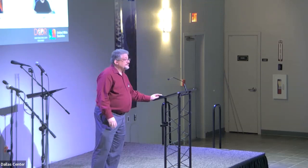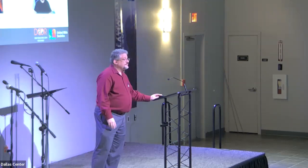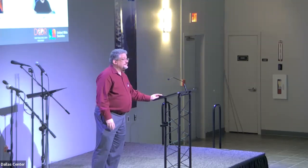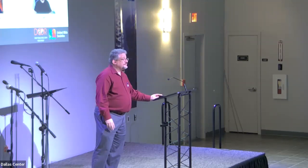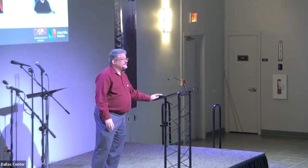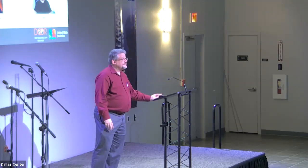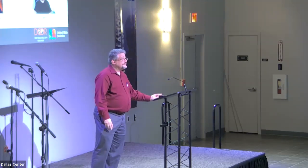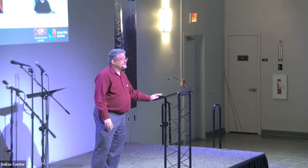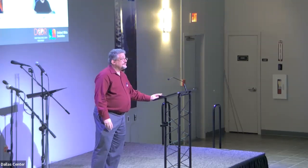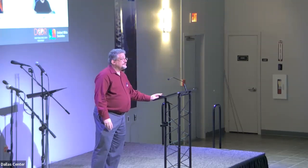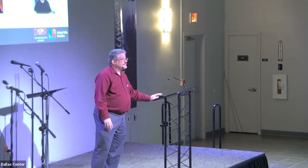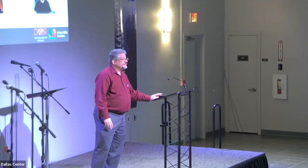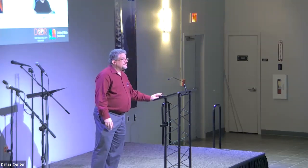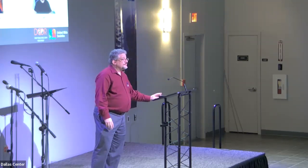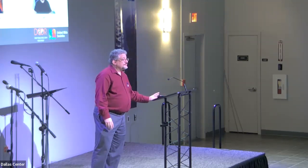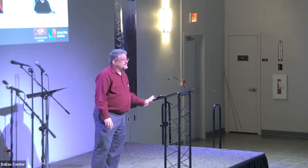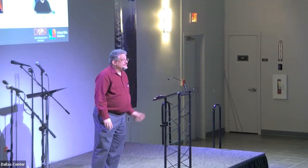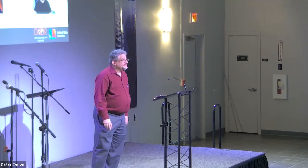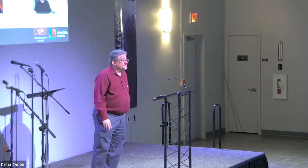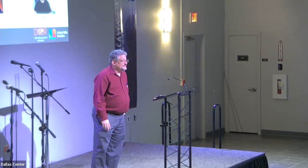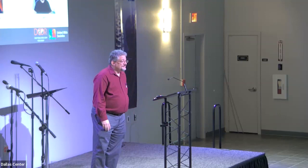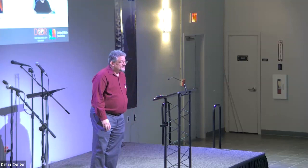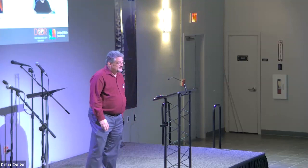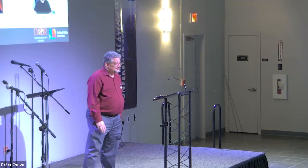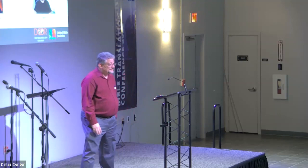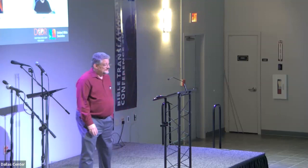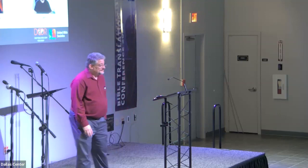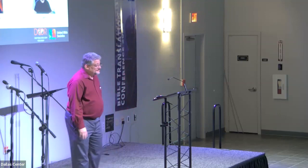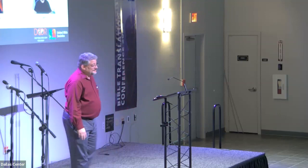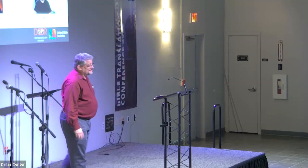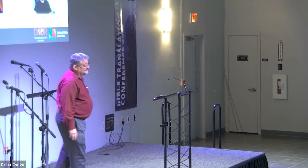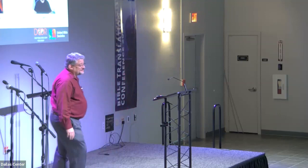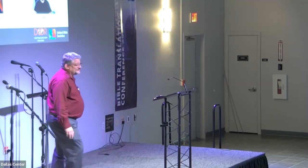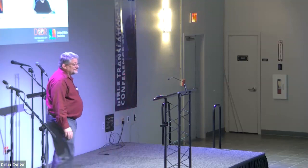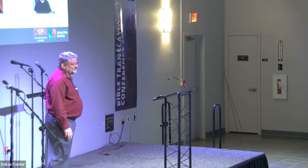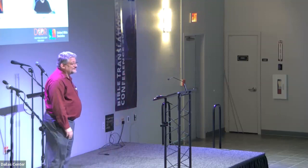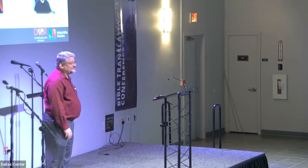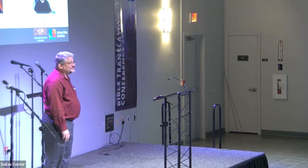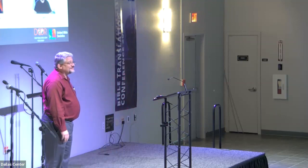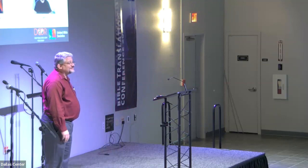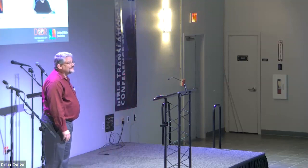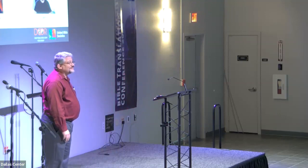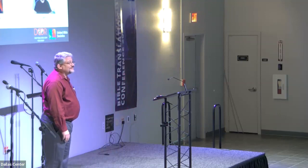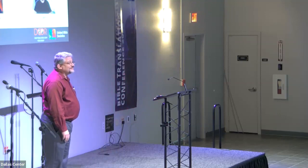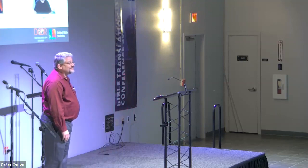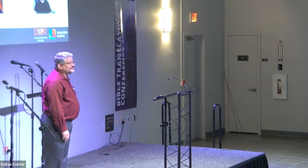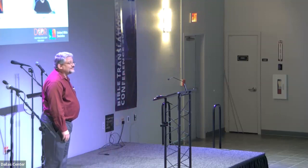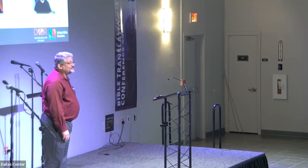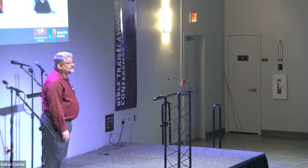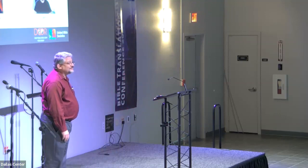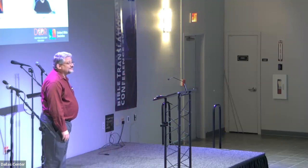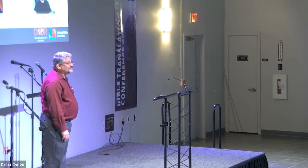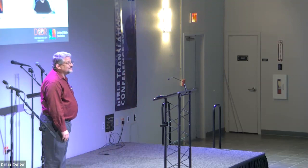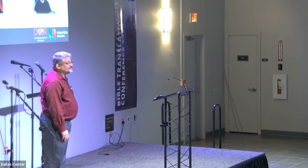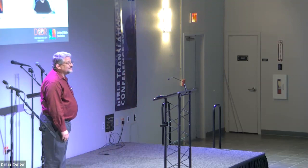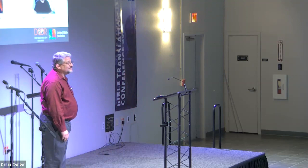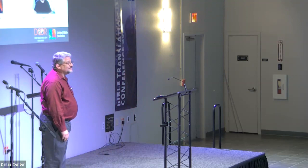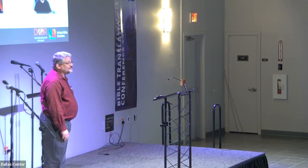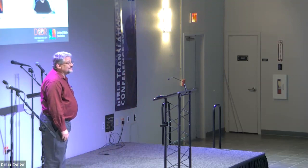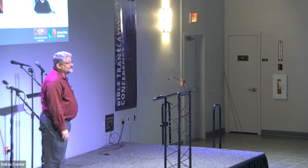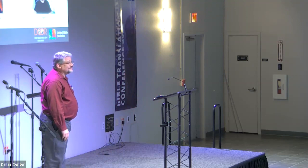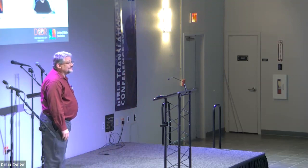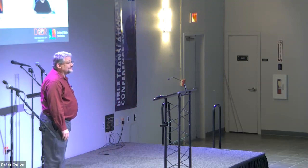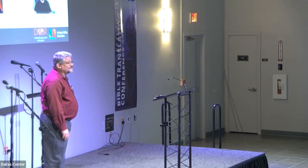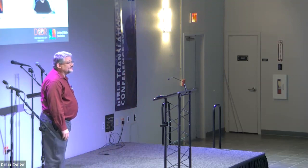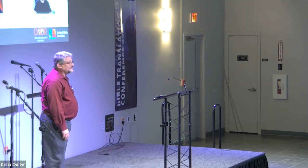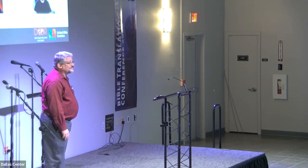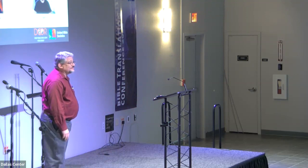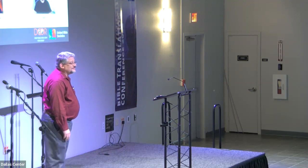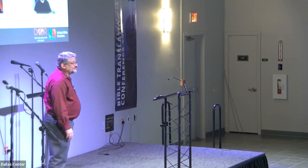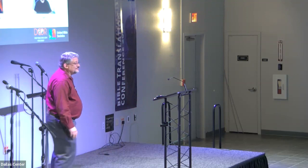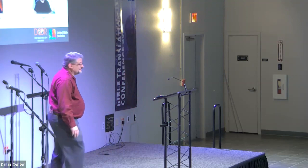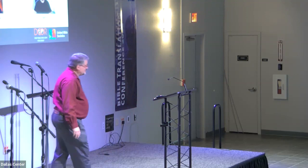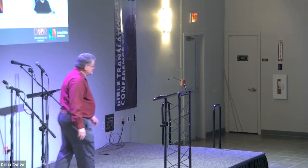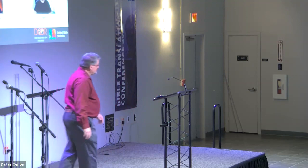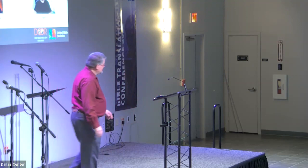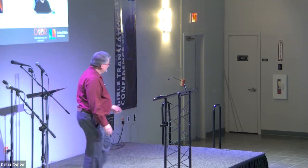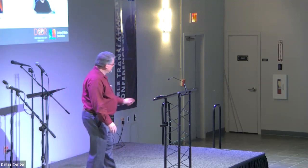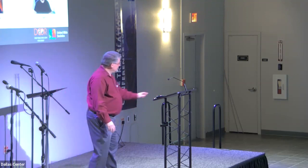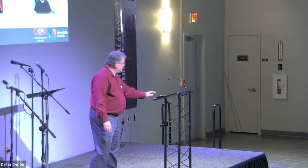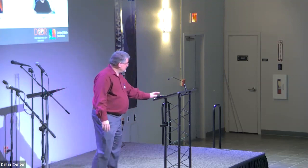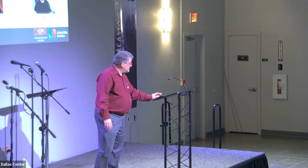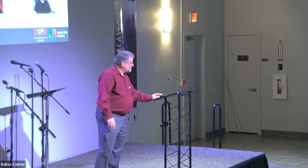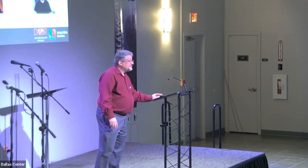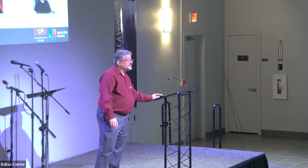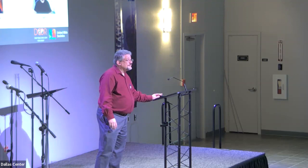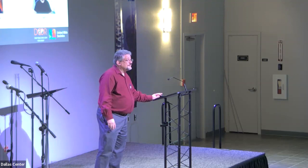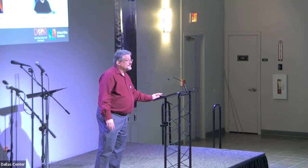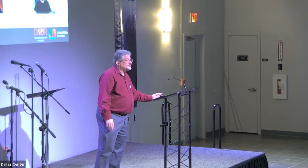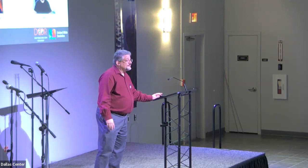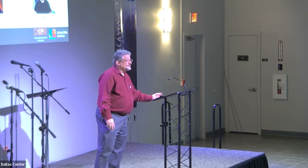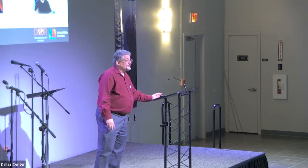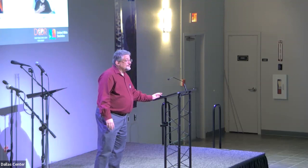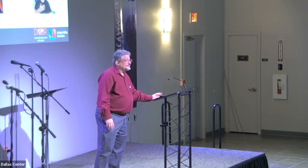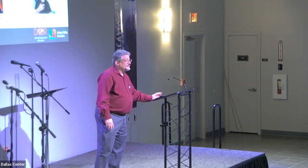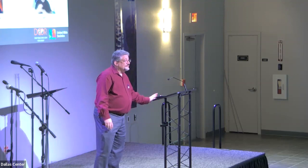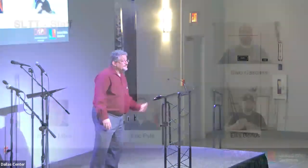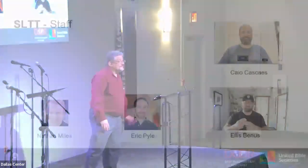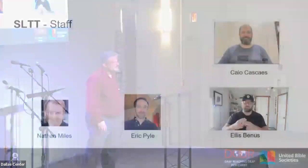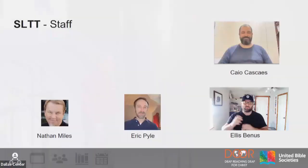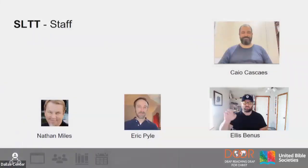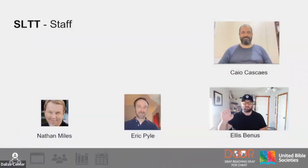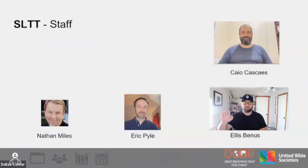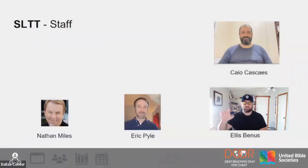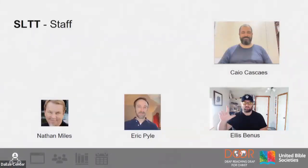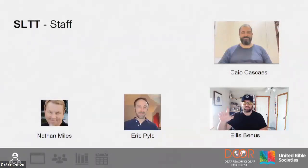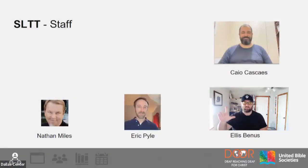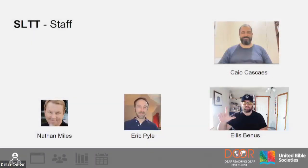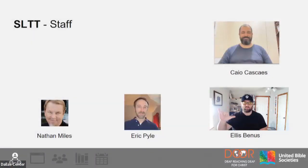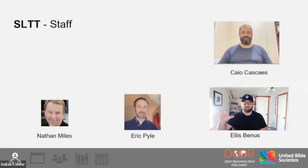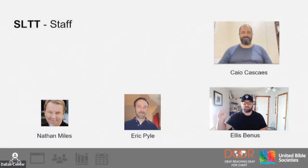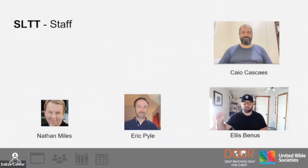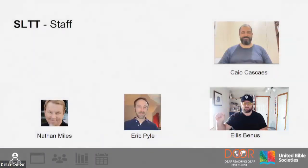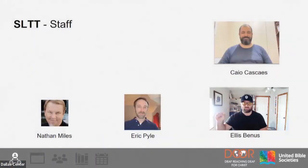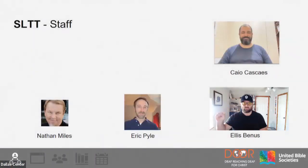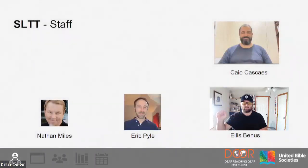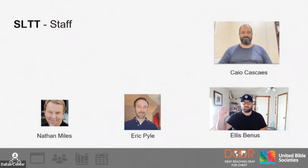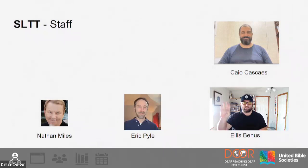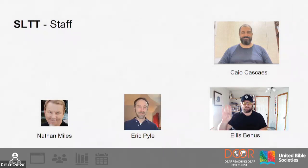But we did pre record their introductions. Hello all, I'm Kyle. Test case and I am a product manager focusing on SLTT.